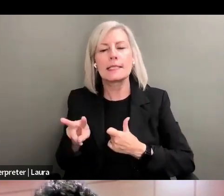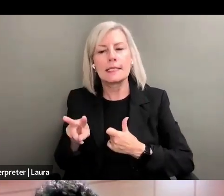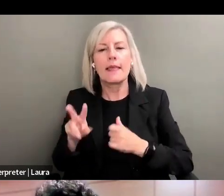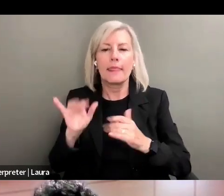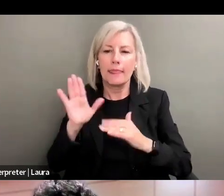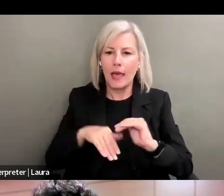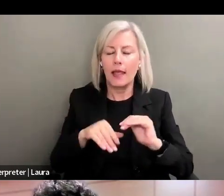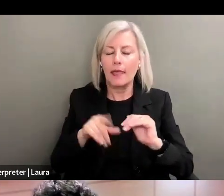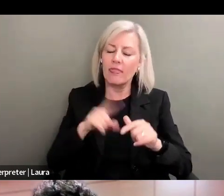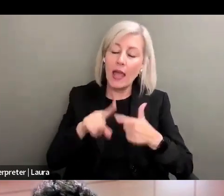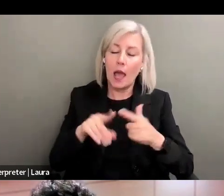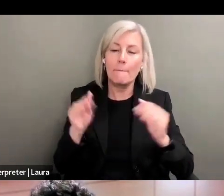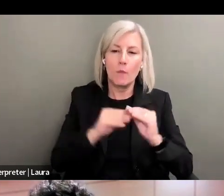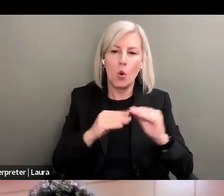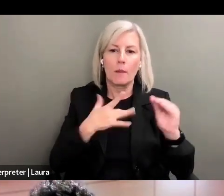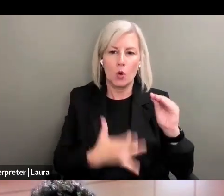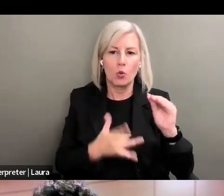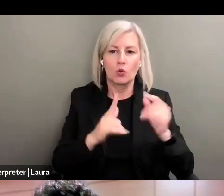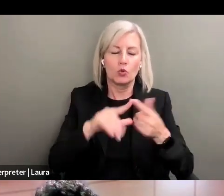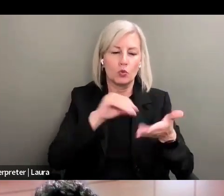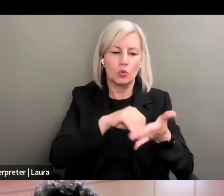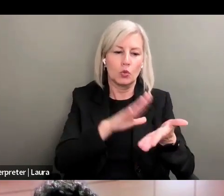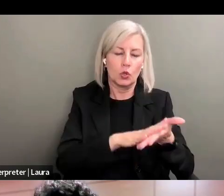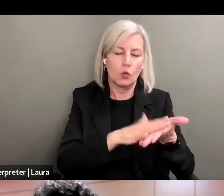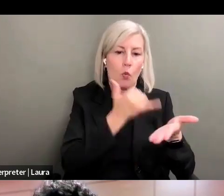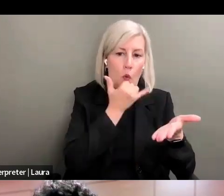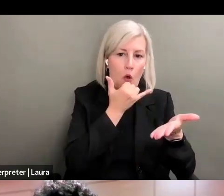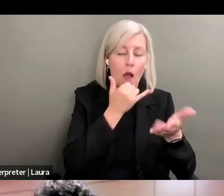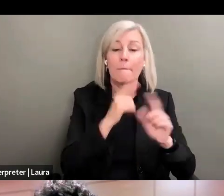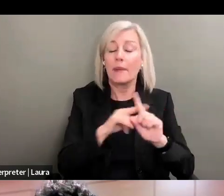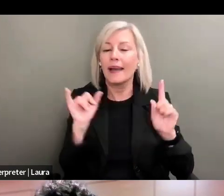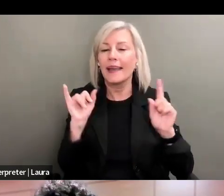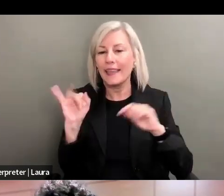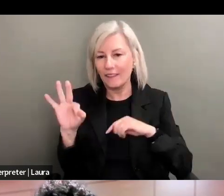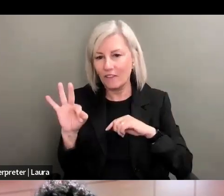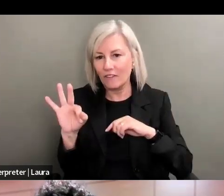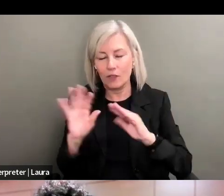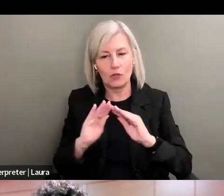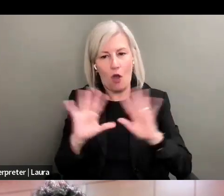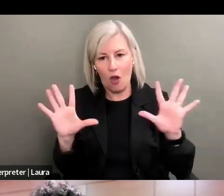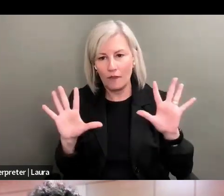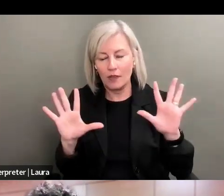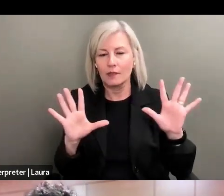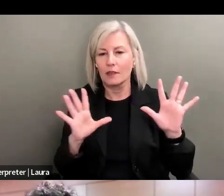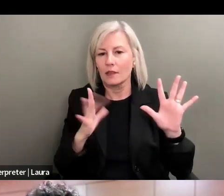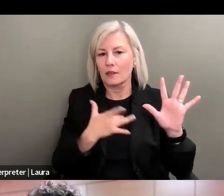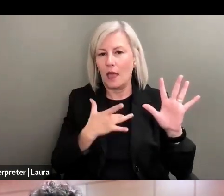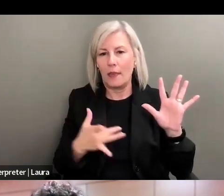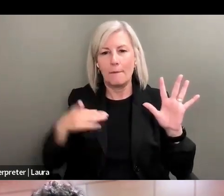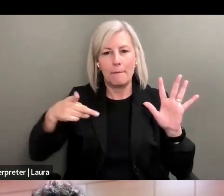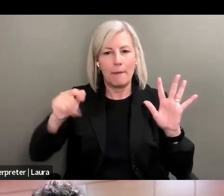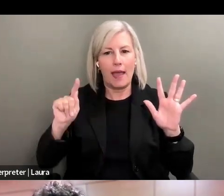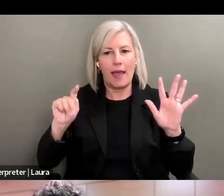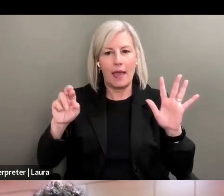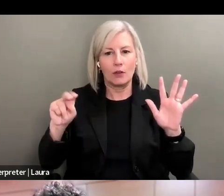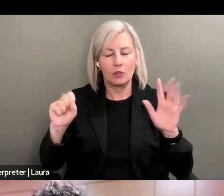marking them wrong because I think that they're errors. But I think if there's obvious patterns to the errors, they're probably things that are being worked on